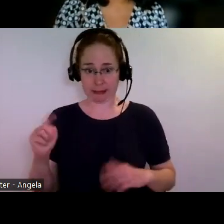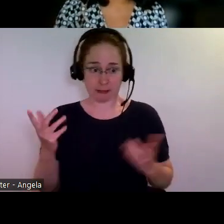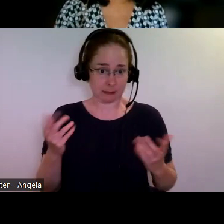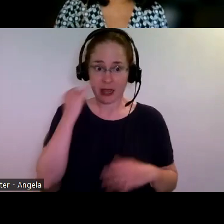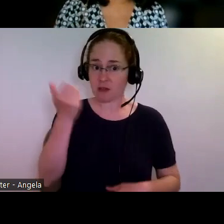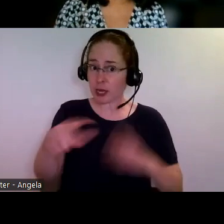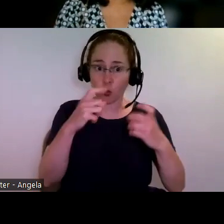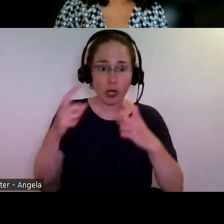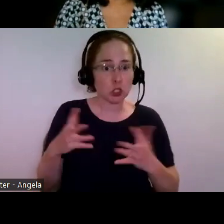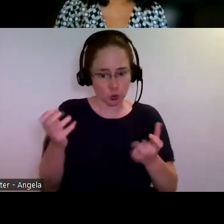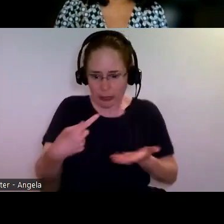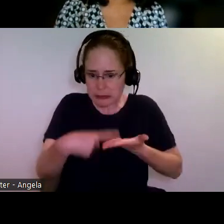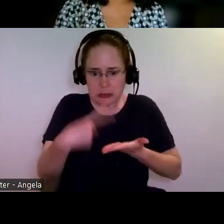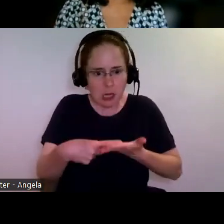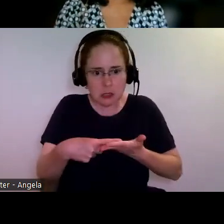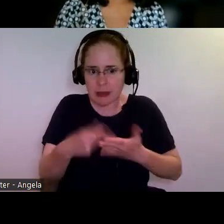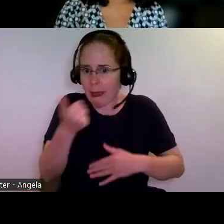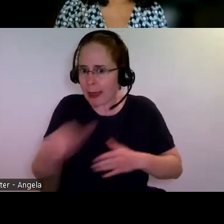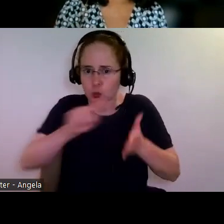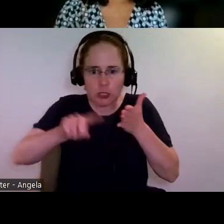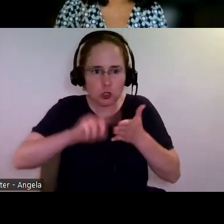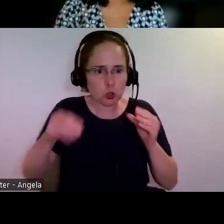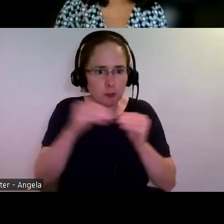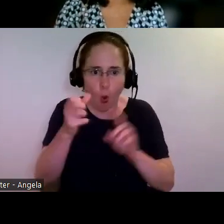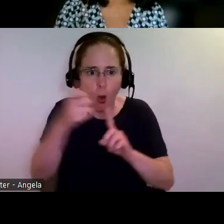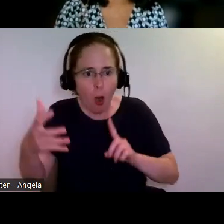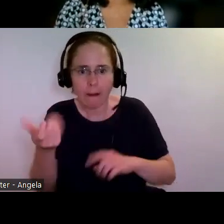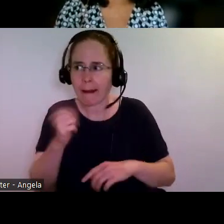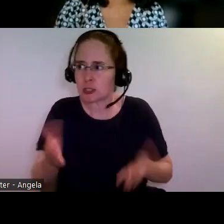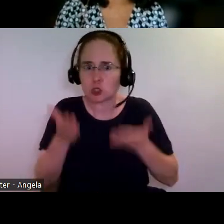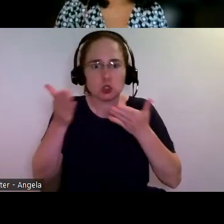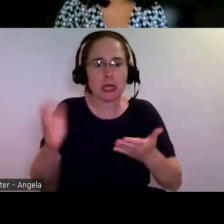or would like to discuss any of our research or have suggestions for work that we could do,